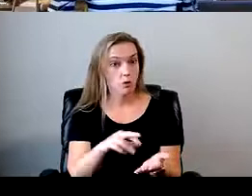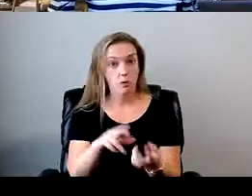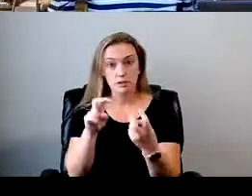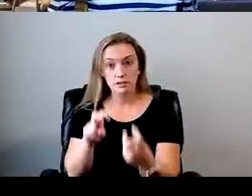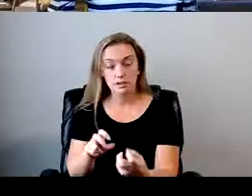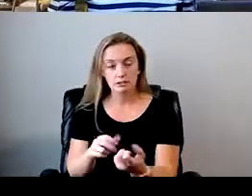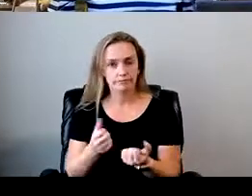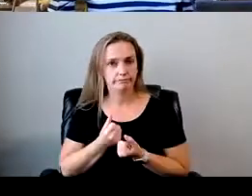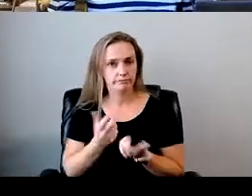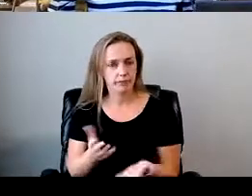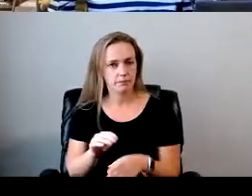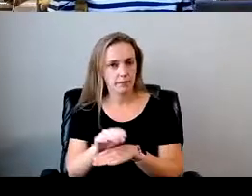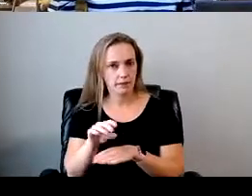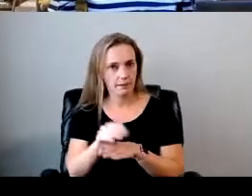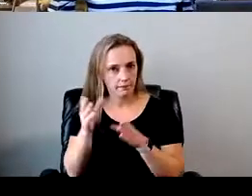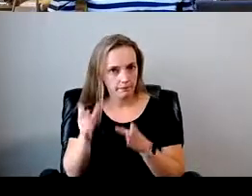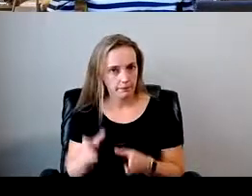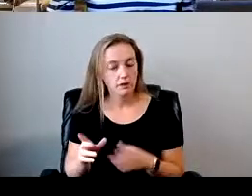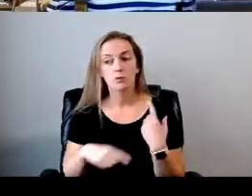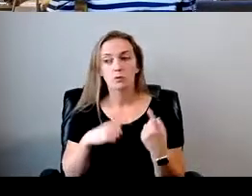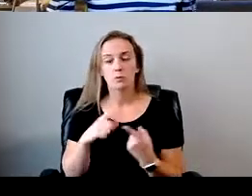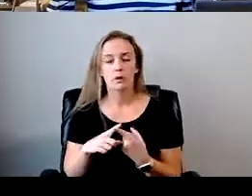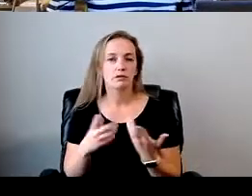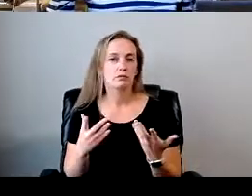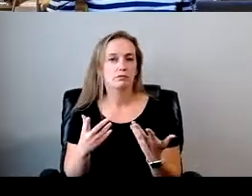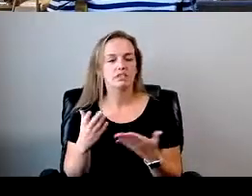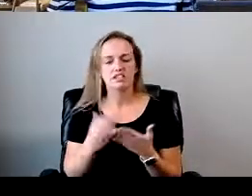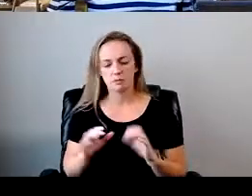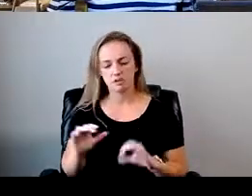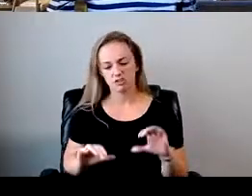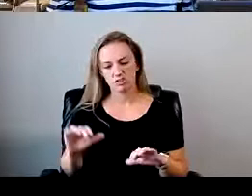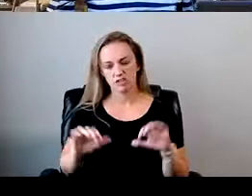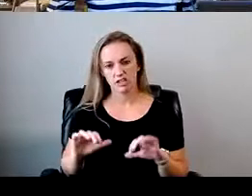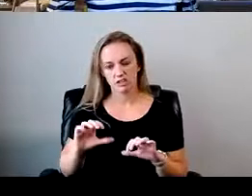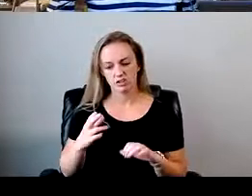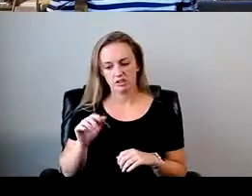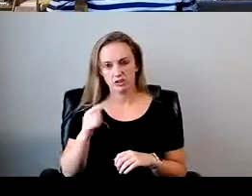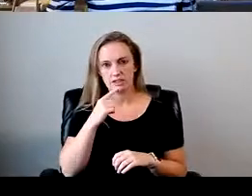and then when you, and someone in the chat said, no acronyms, that is a great point.